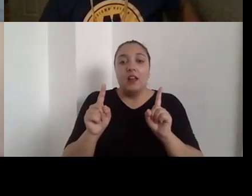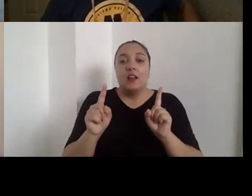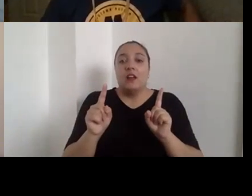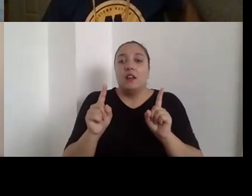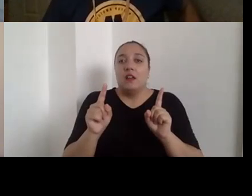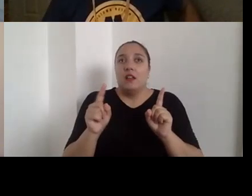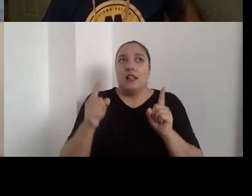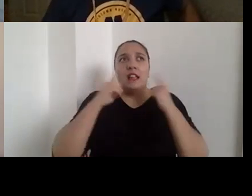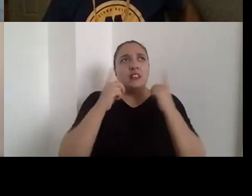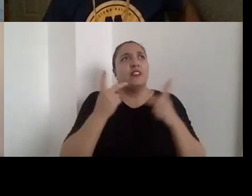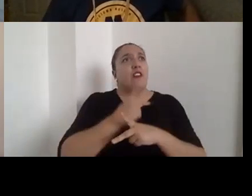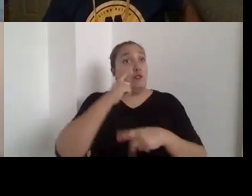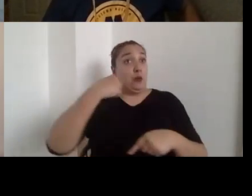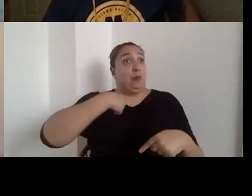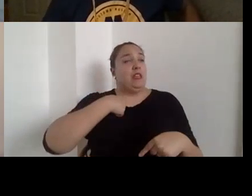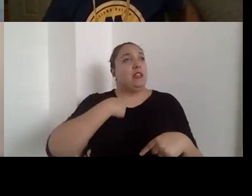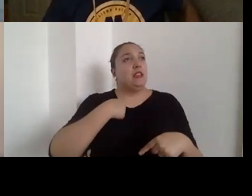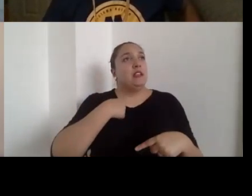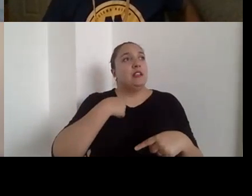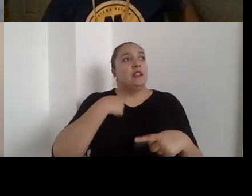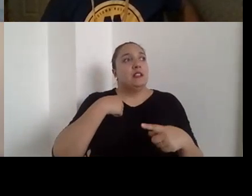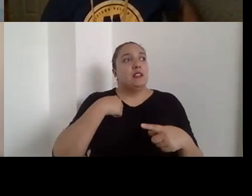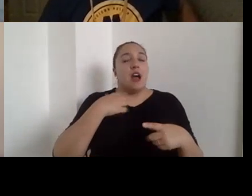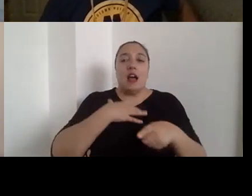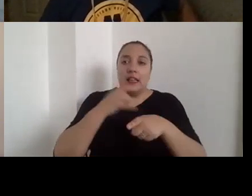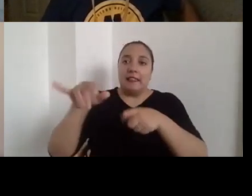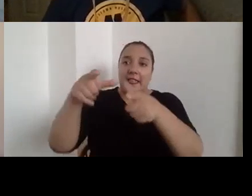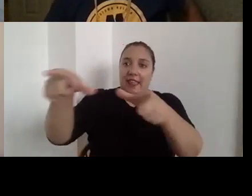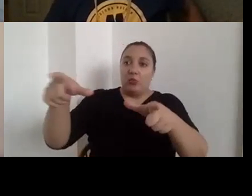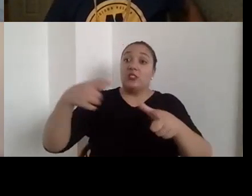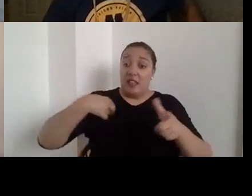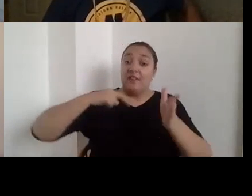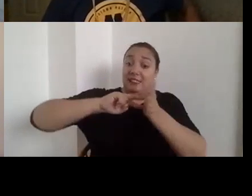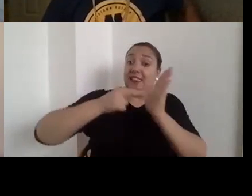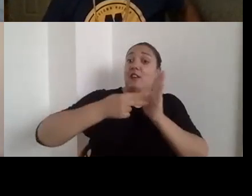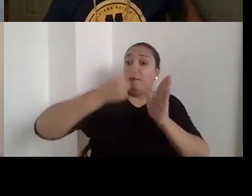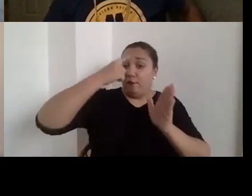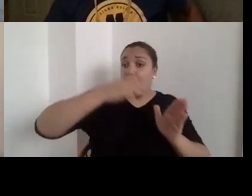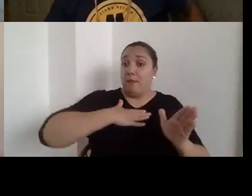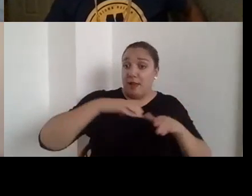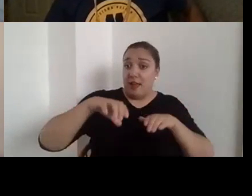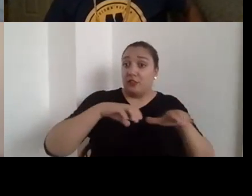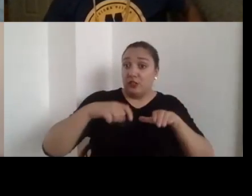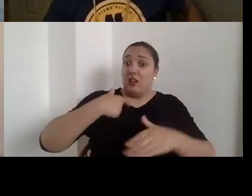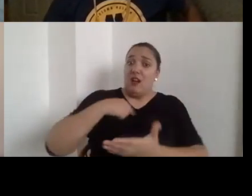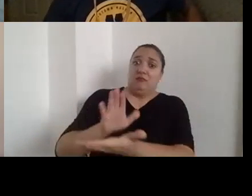There's intent behind me being as as active as I'm being and I applaud it because for many people, staying